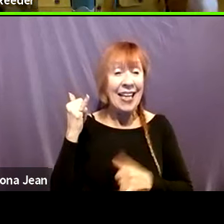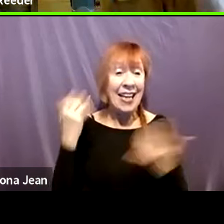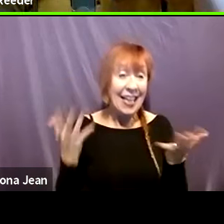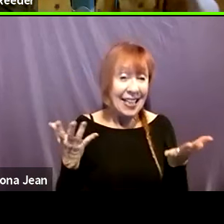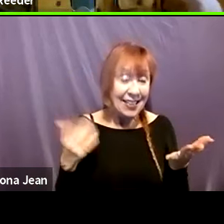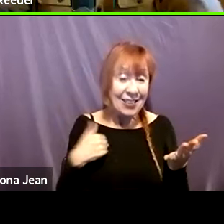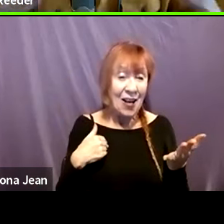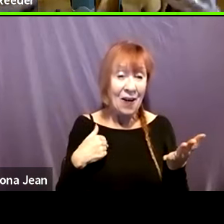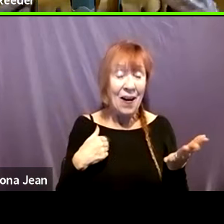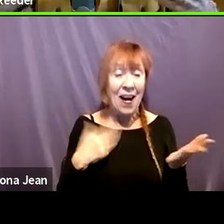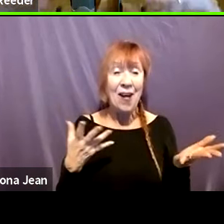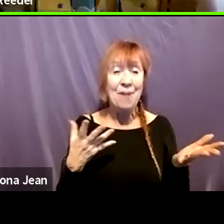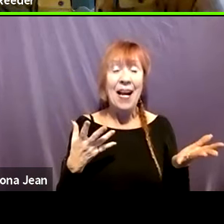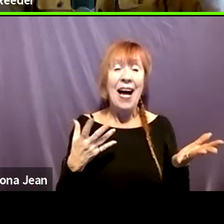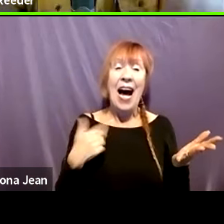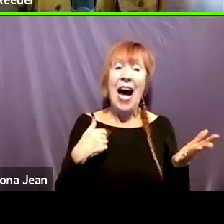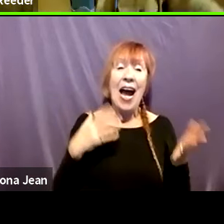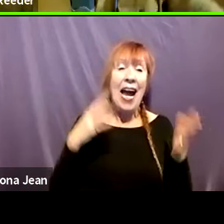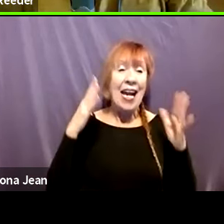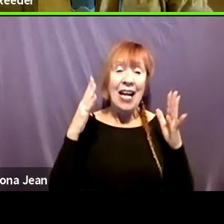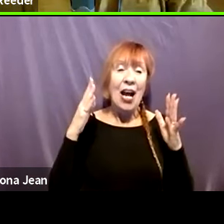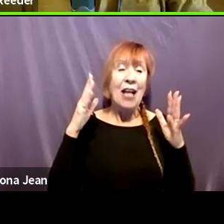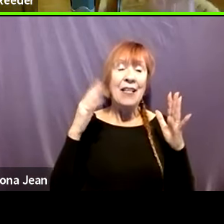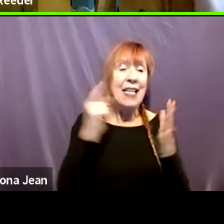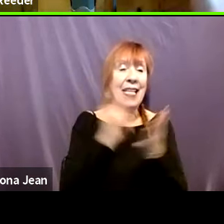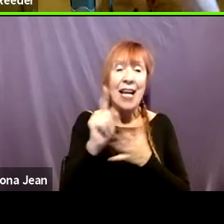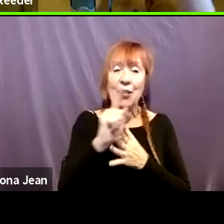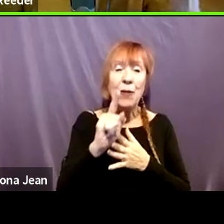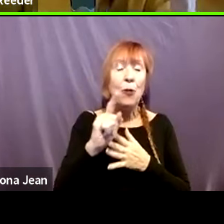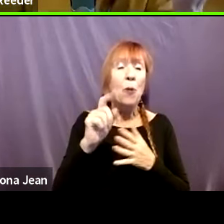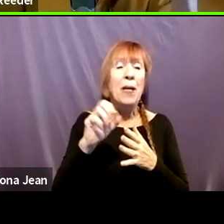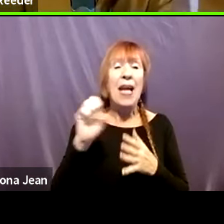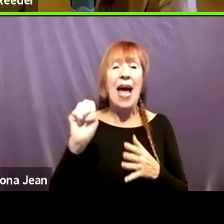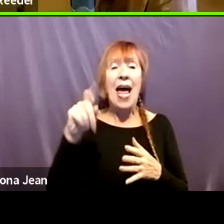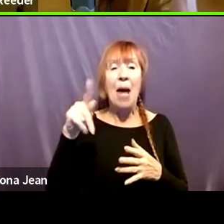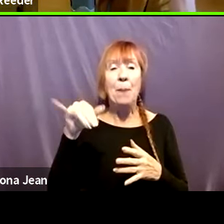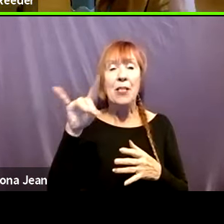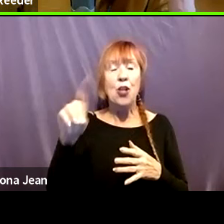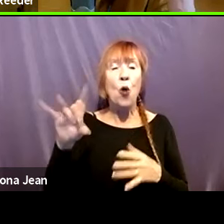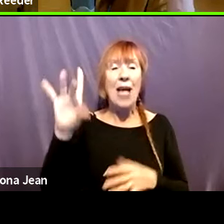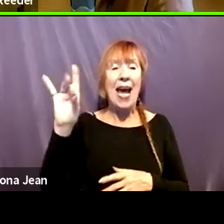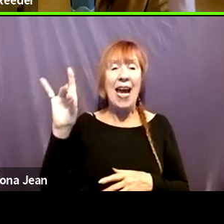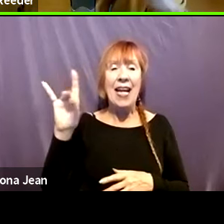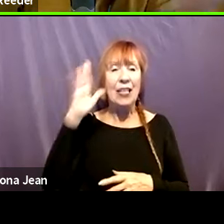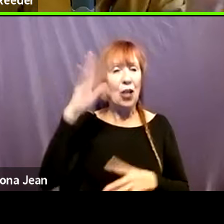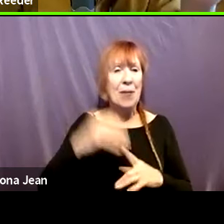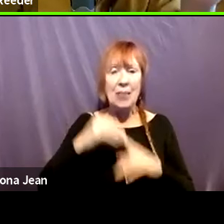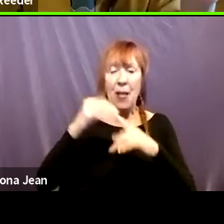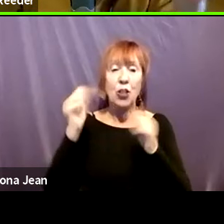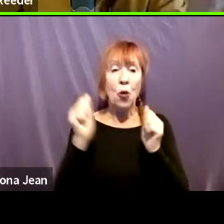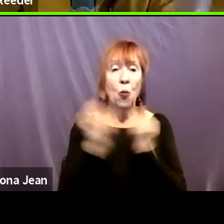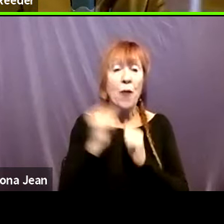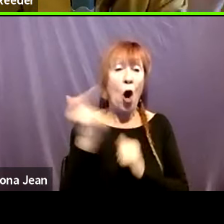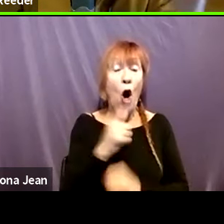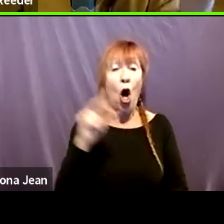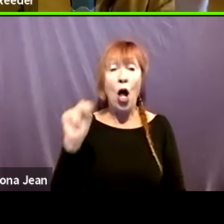so I hope you've gotten somethin' from all of this. So next week is gonna be Episode Eight. It's gonna be a special with all Netflix showrunners,